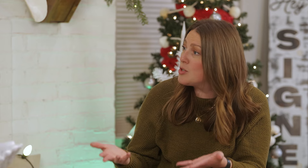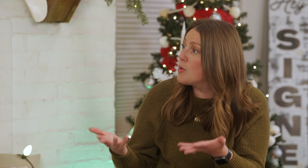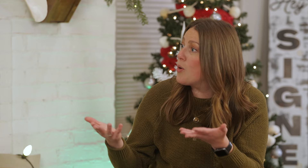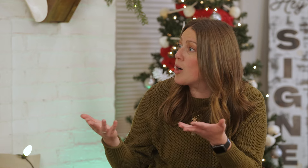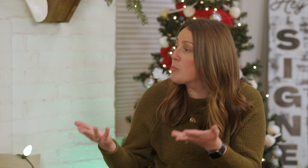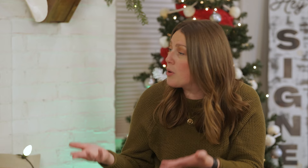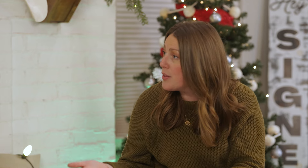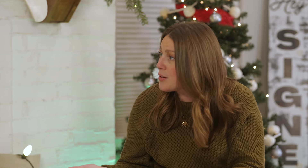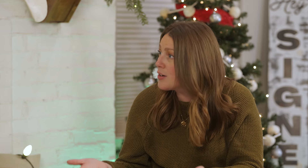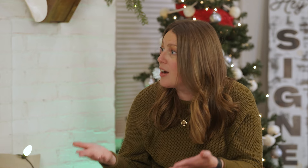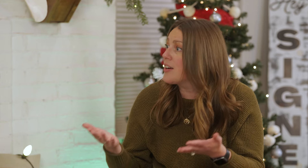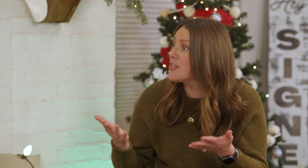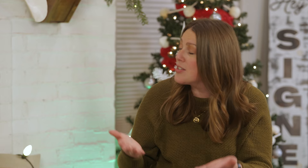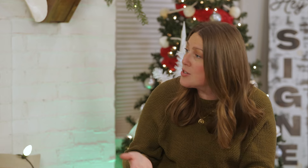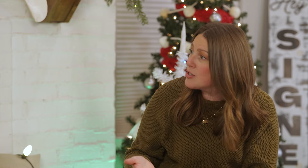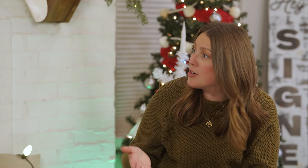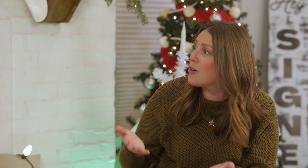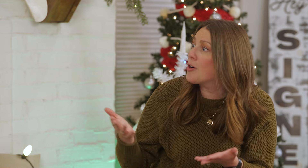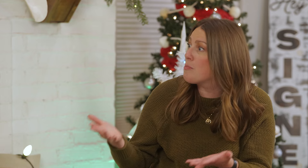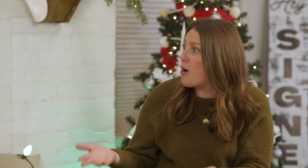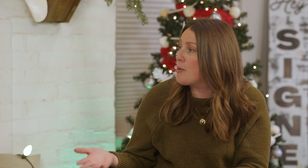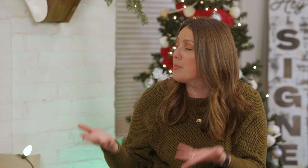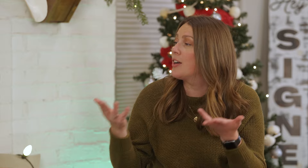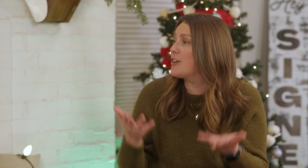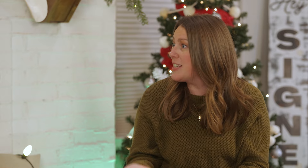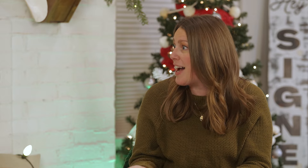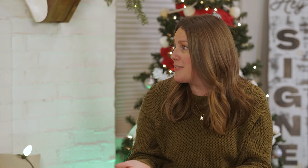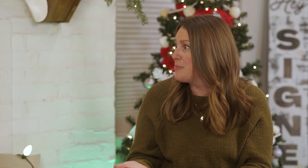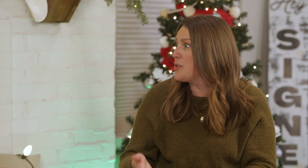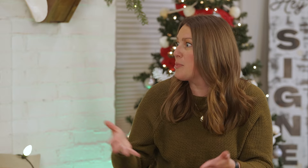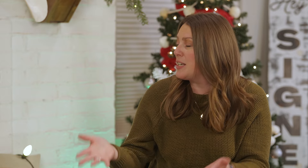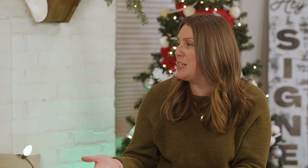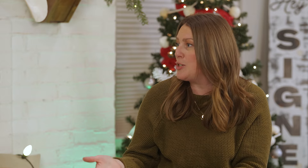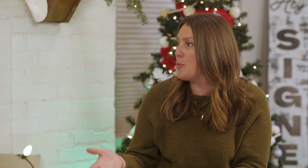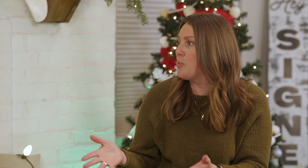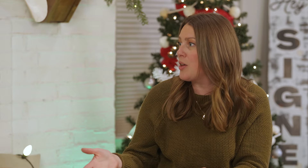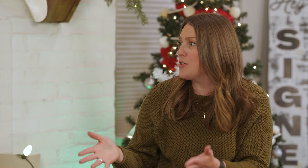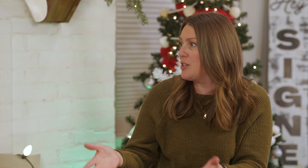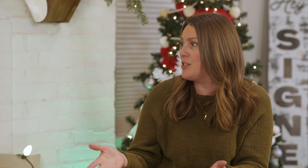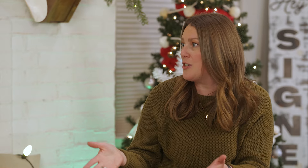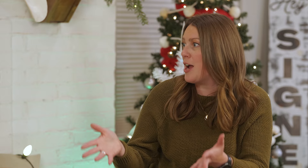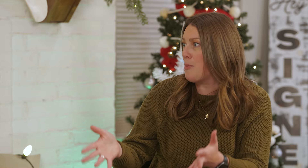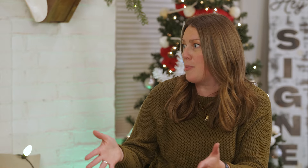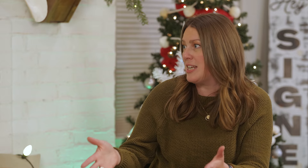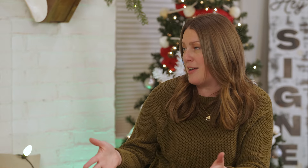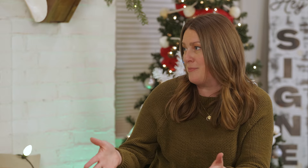to our brother and our sister, our mom and our dad. So I'm going to teach you brother, sister and mom and dad.